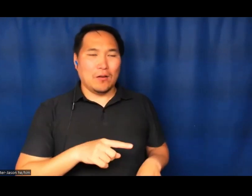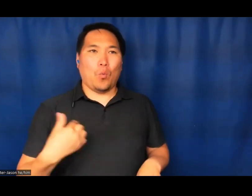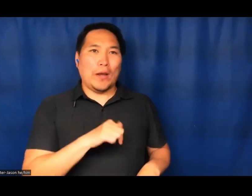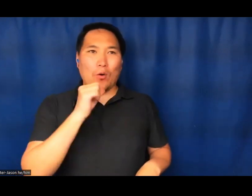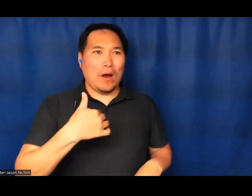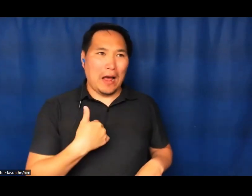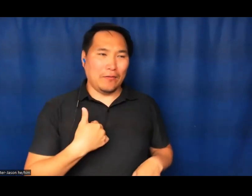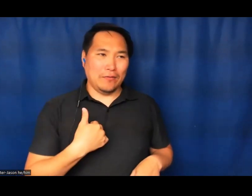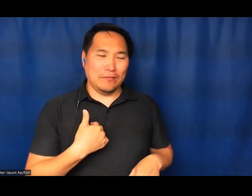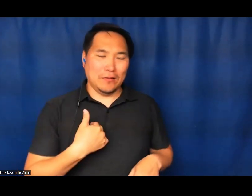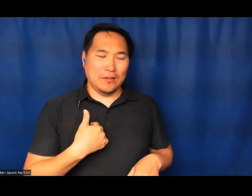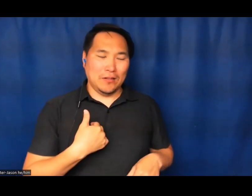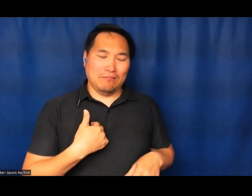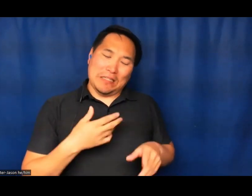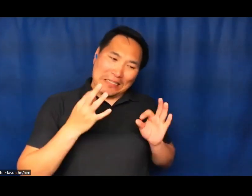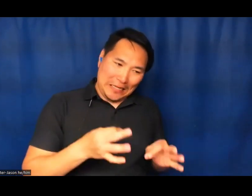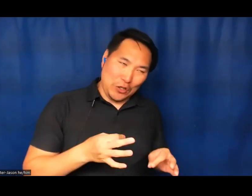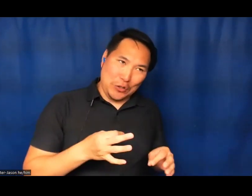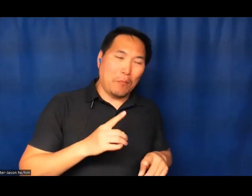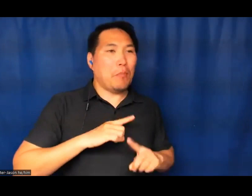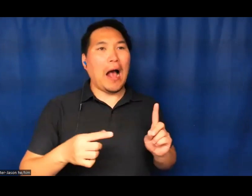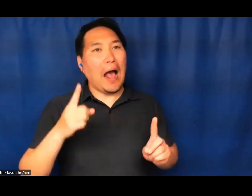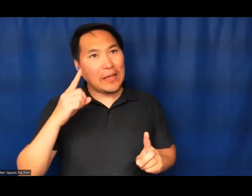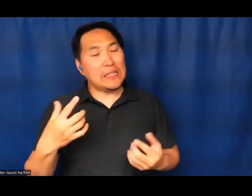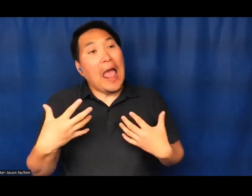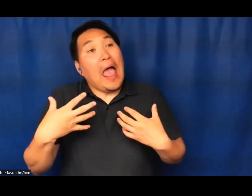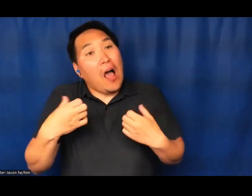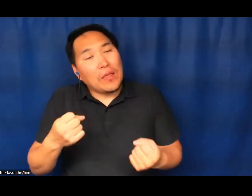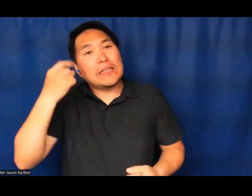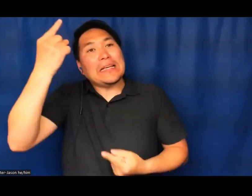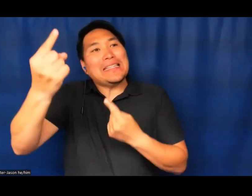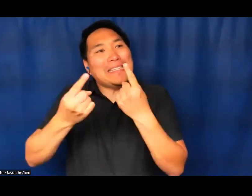But I think it's a healthy thing and worthwhile endeavor to talk about legitimate see.